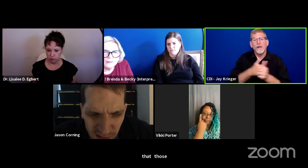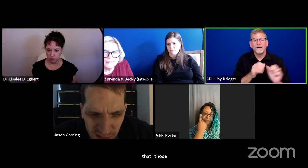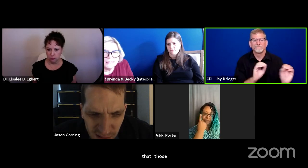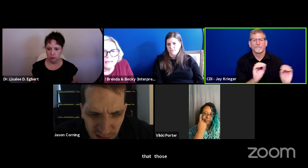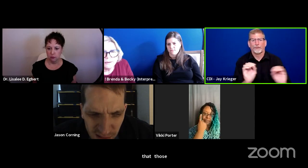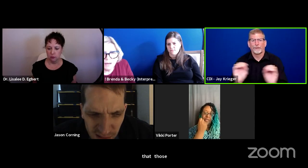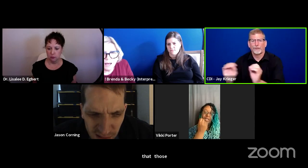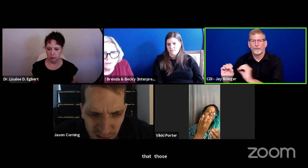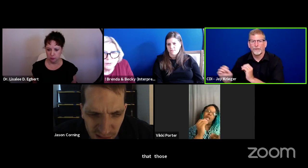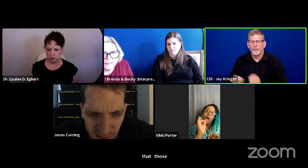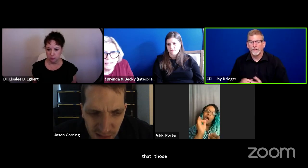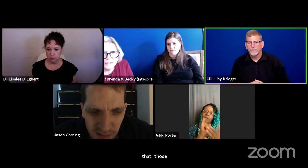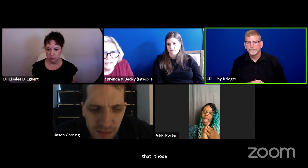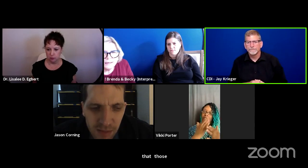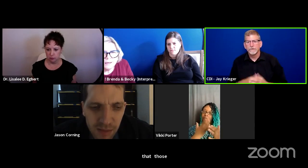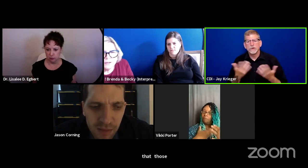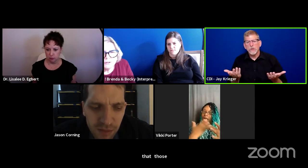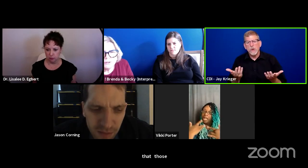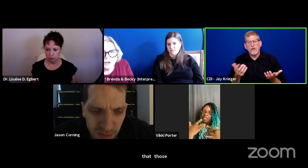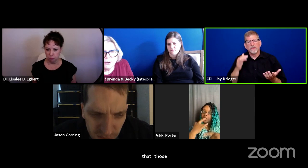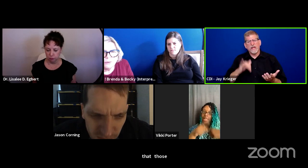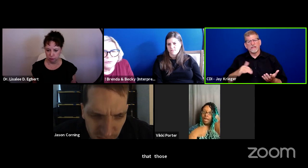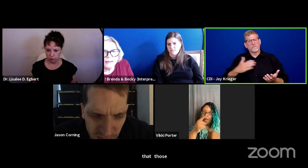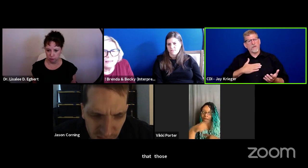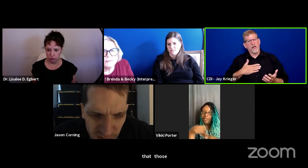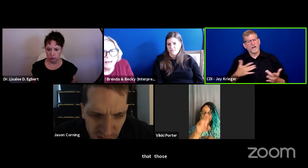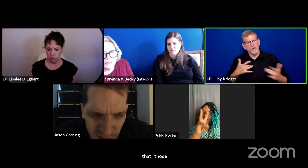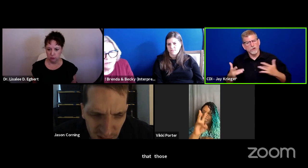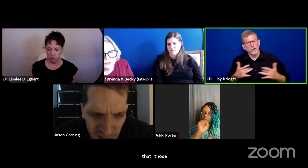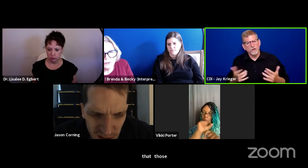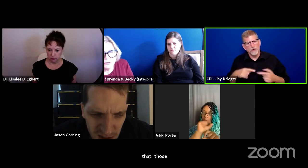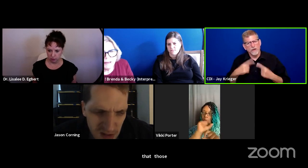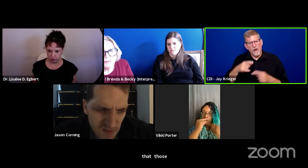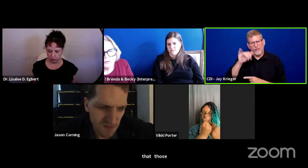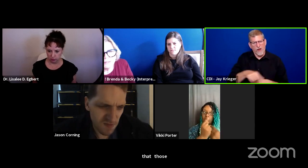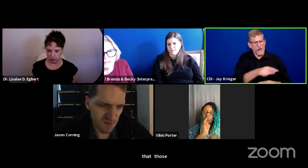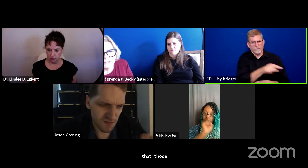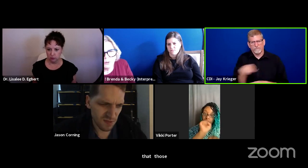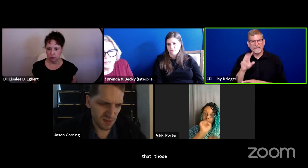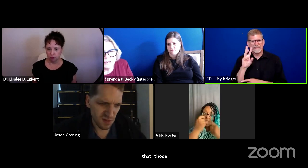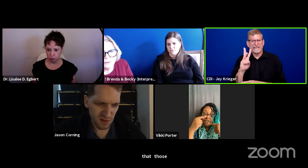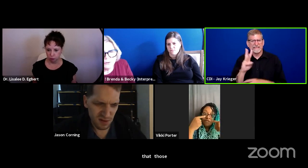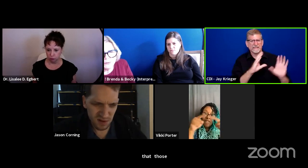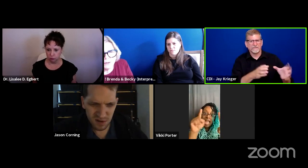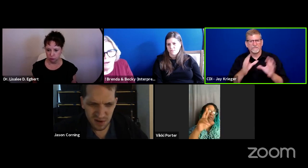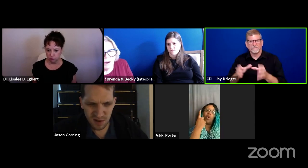scenes they are not doing anything. So that is my concern about those six working groups.